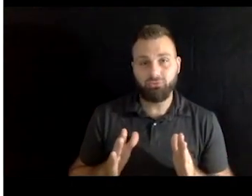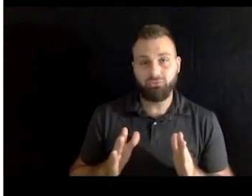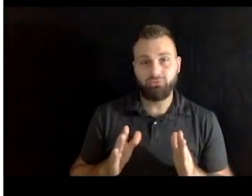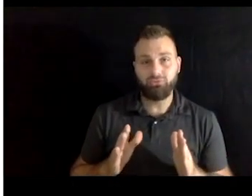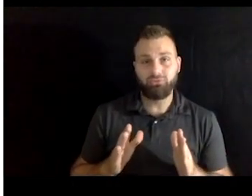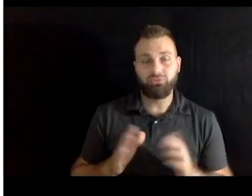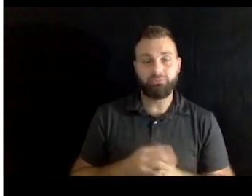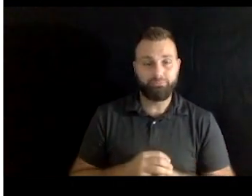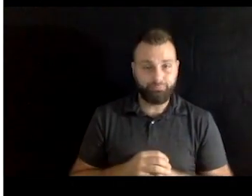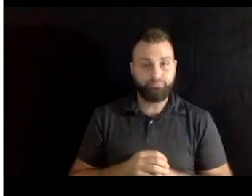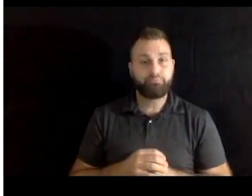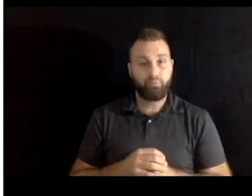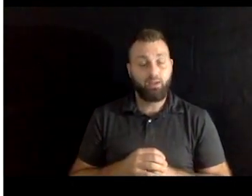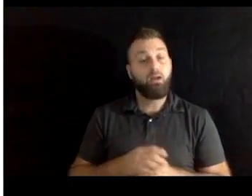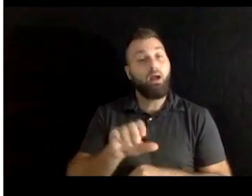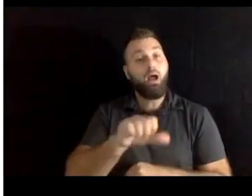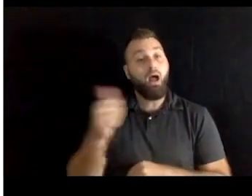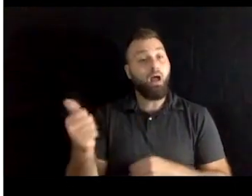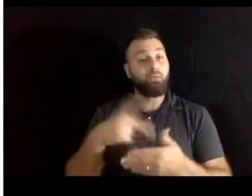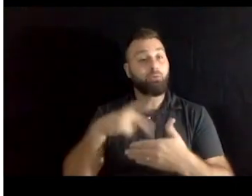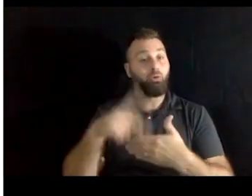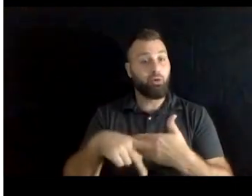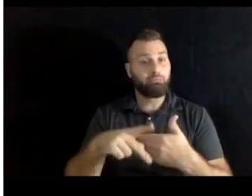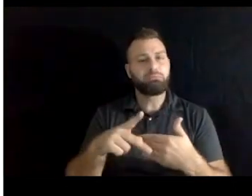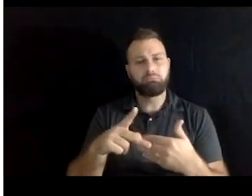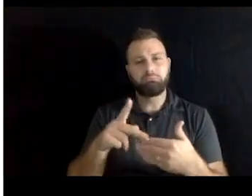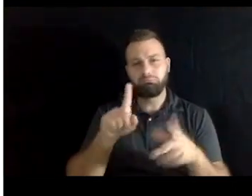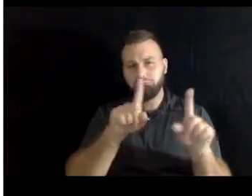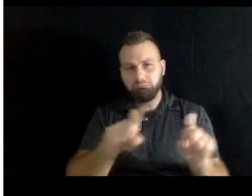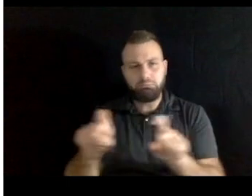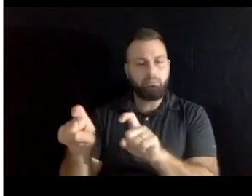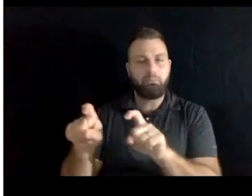As I said, there are other demonstrations. This is just a subset, so the 1st.